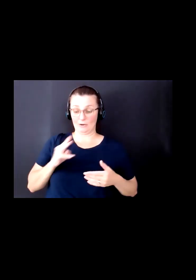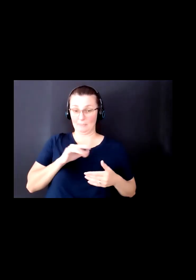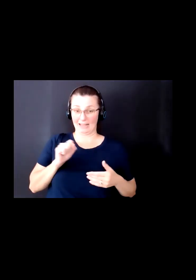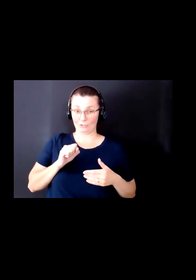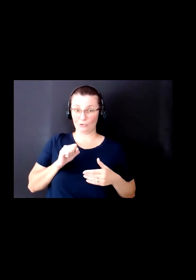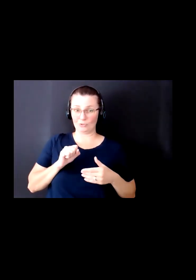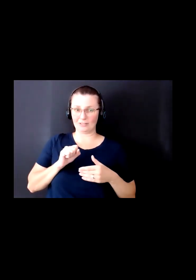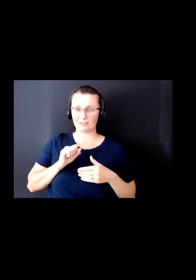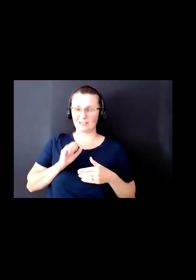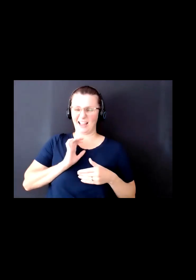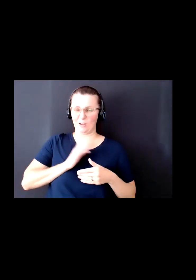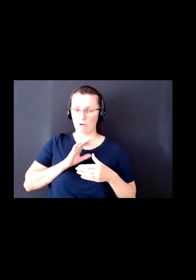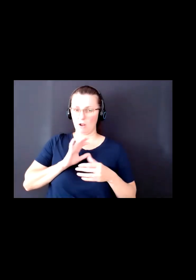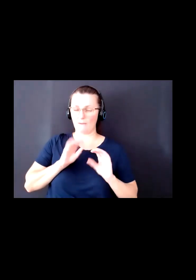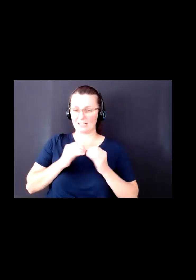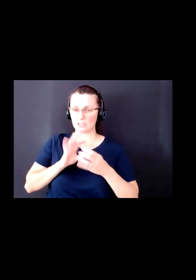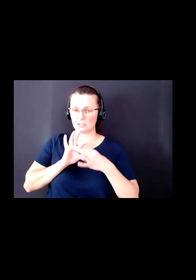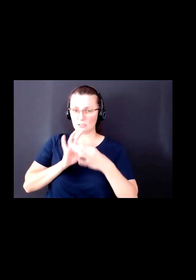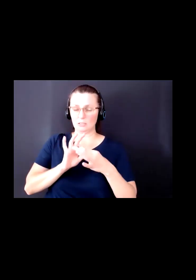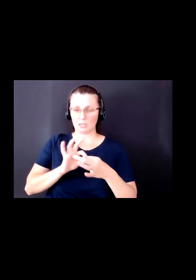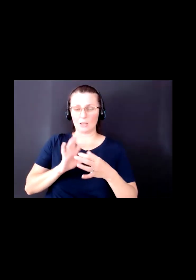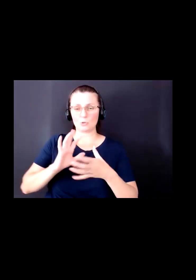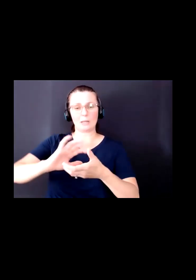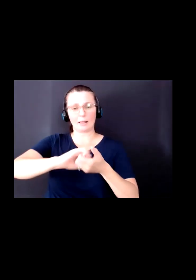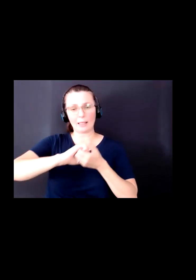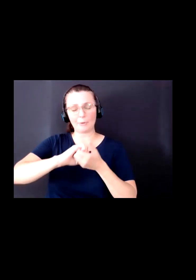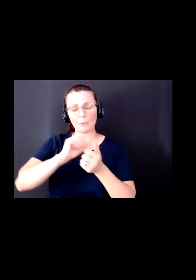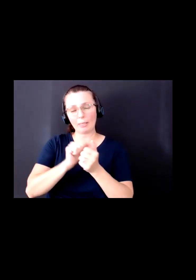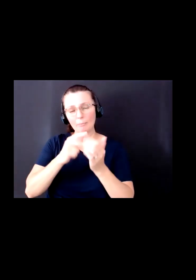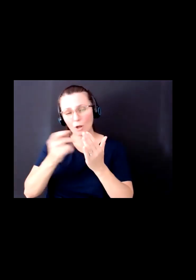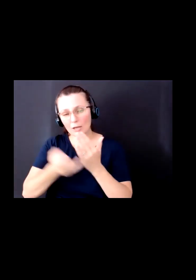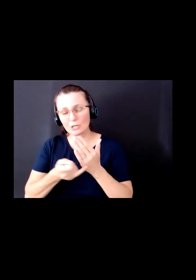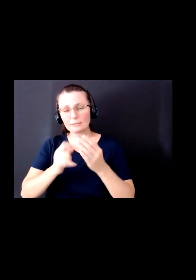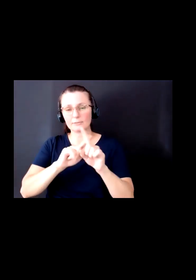on projects and events. And finally, we are the technical